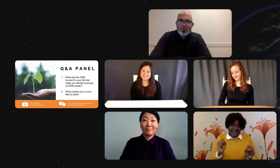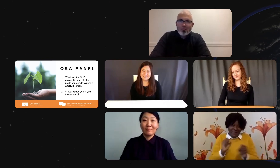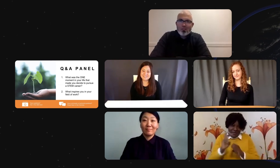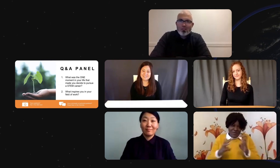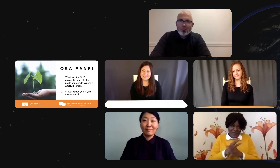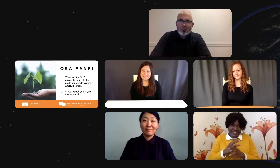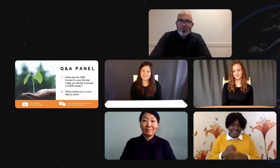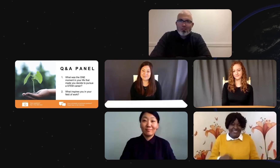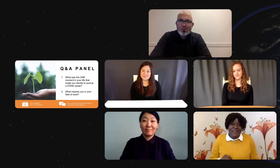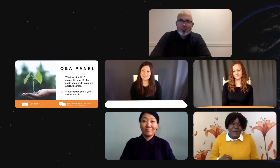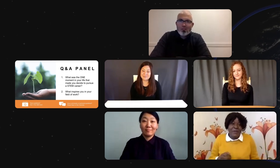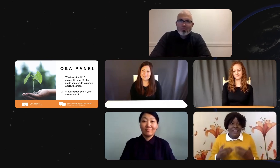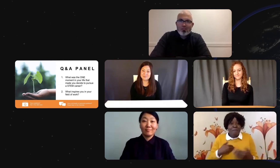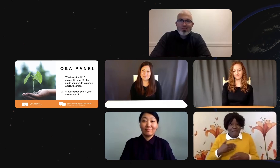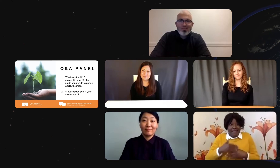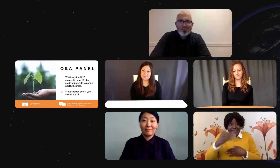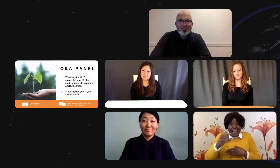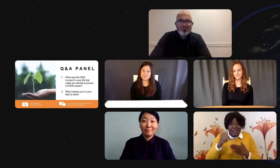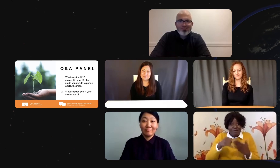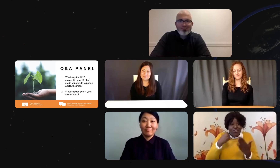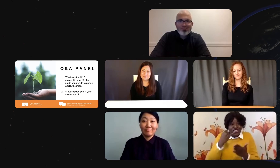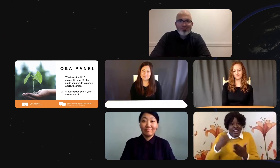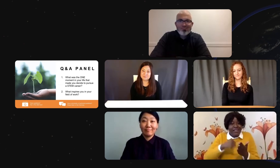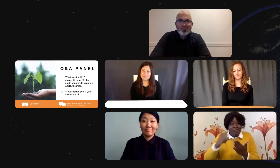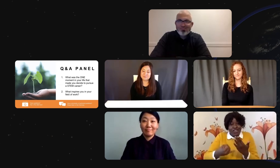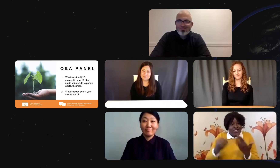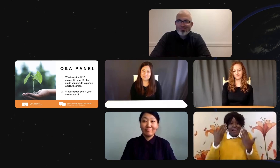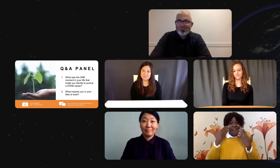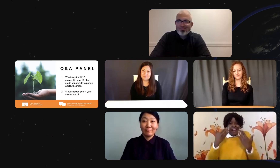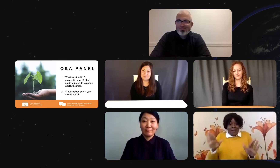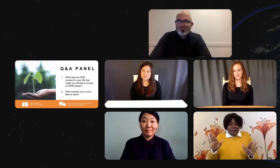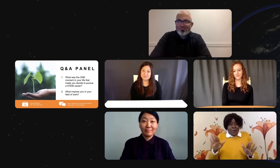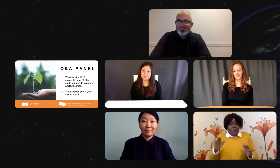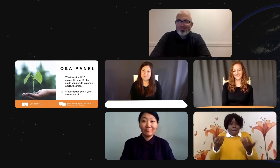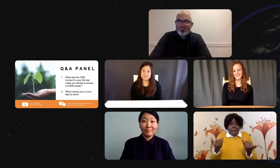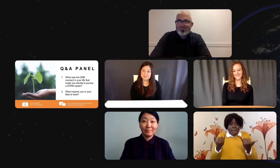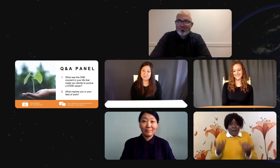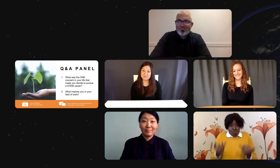word used here was problem] and the world.